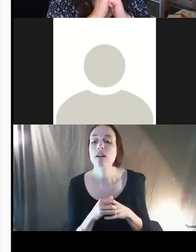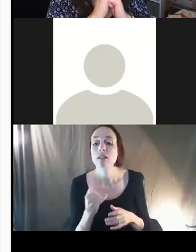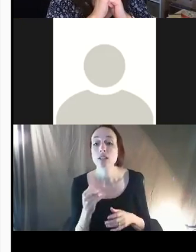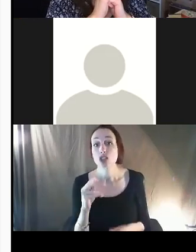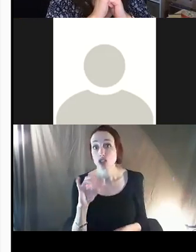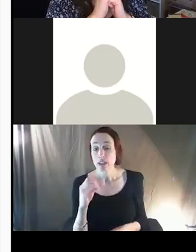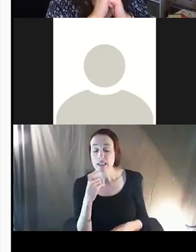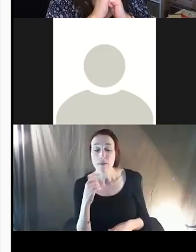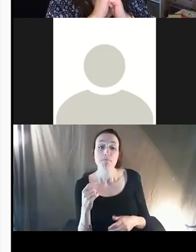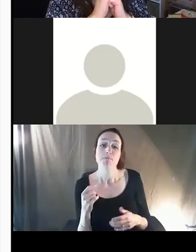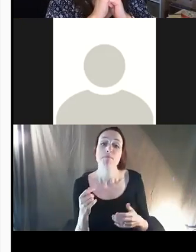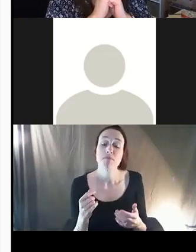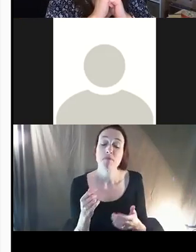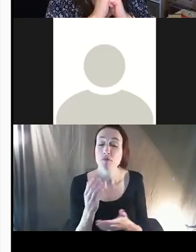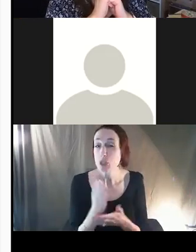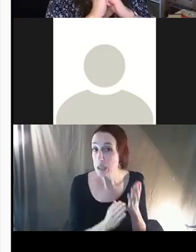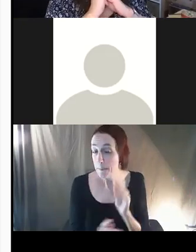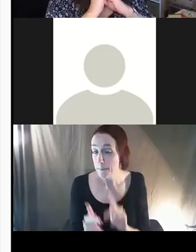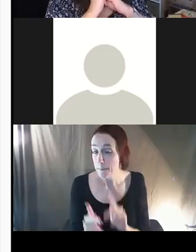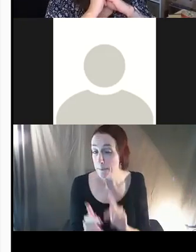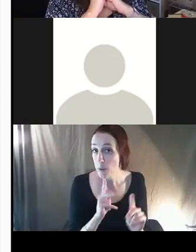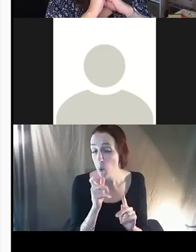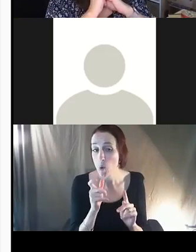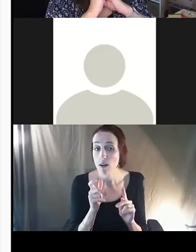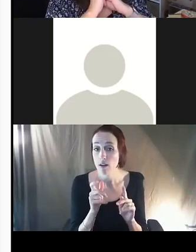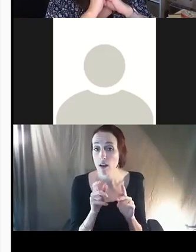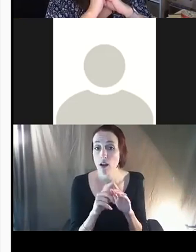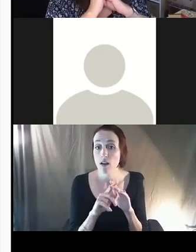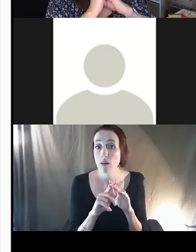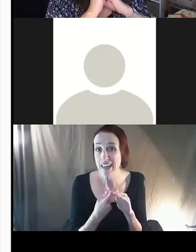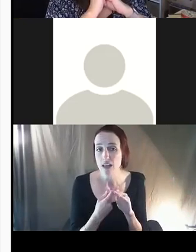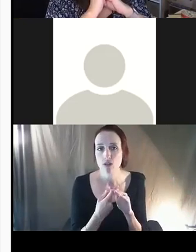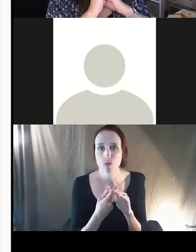focusing on this skill, sometimes starting from an